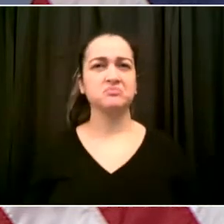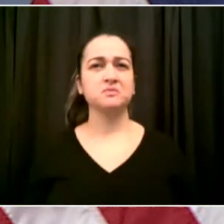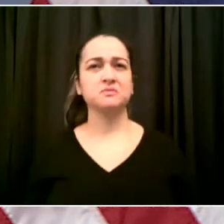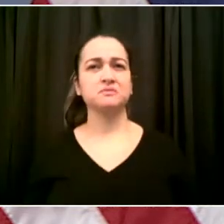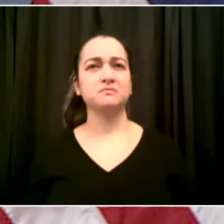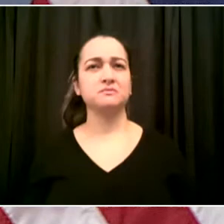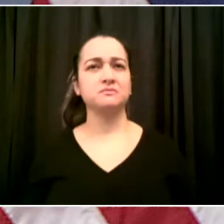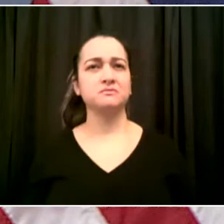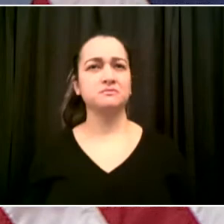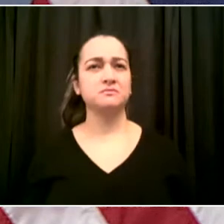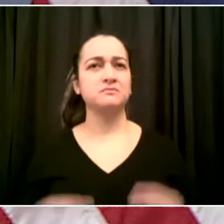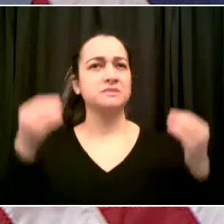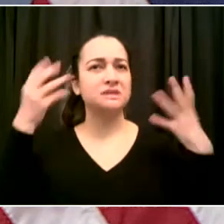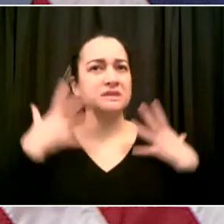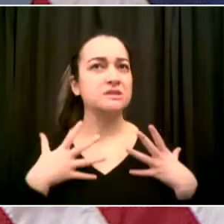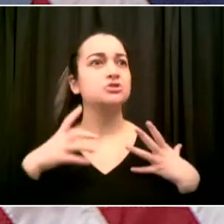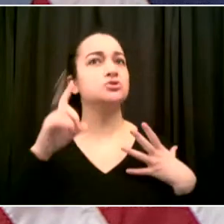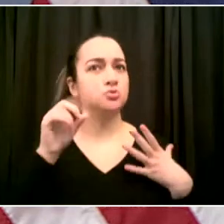OBSERVED TODAY ACTIVITIES WHERE THEY SPUN A